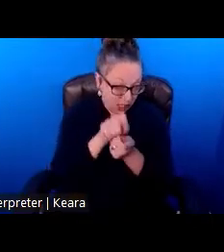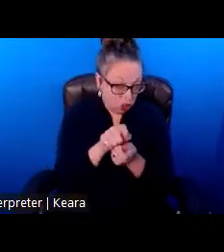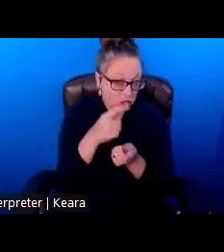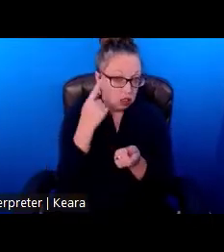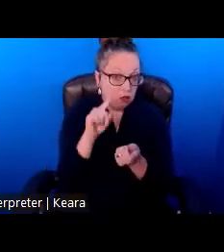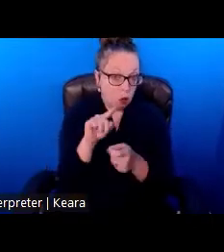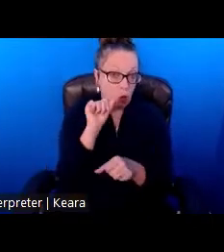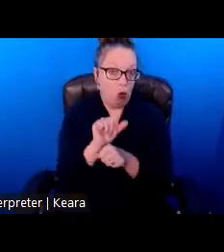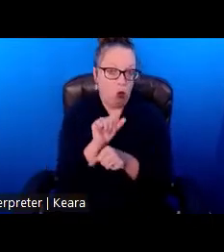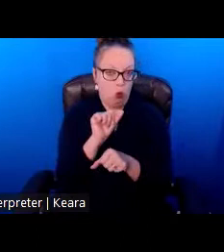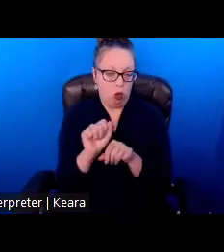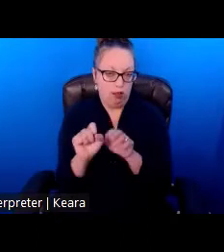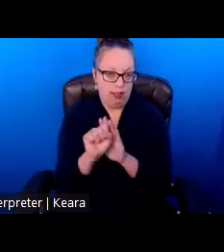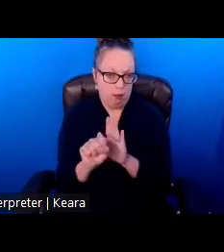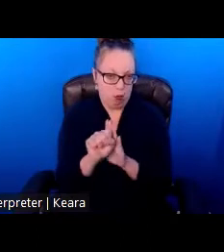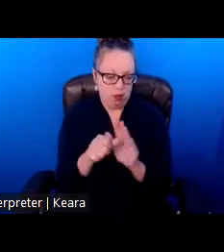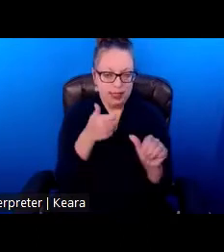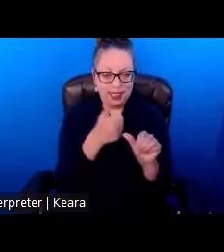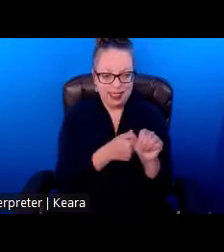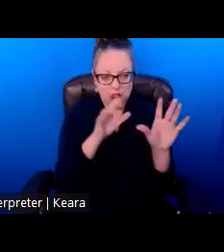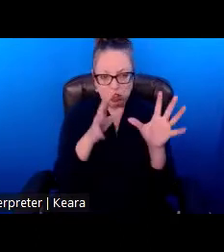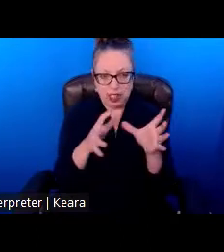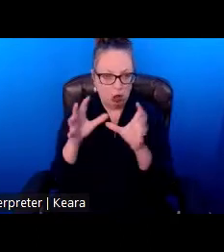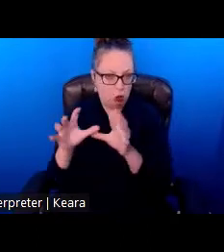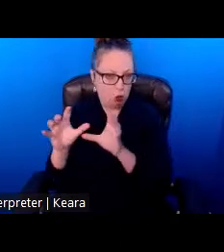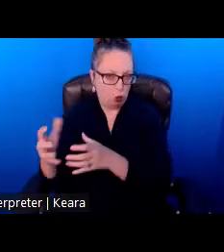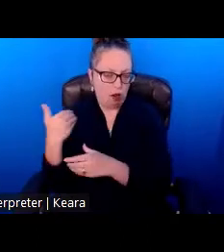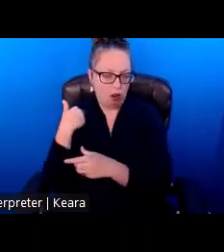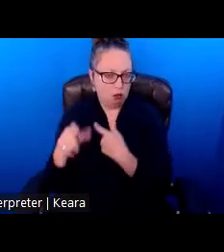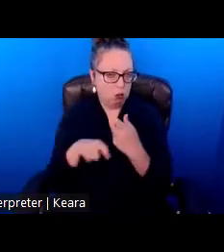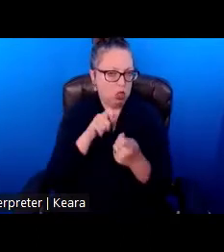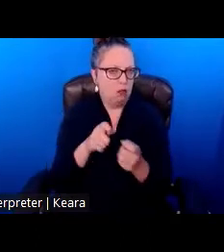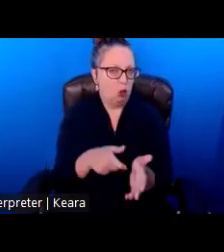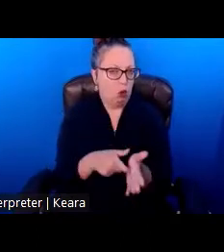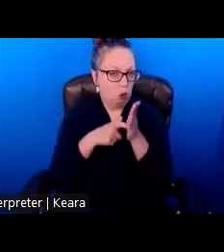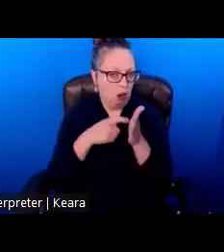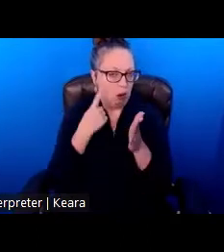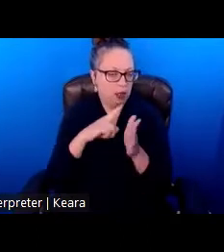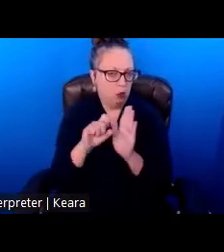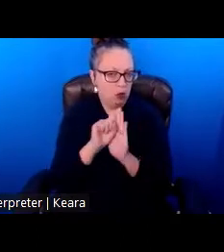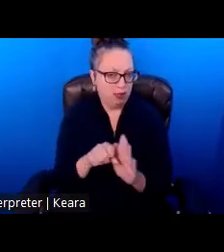each category has specific requirements for the work samples depending on the medium.